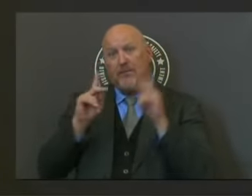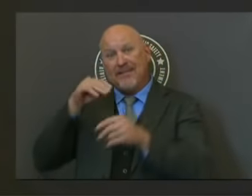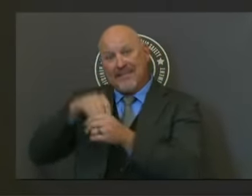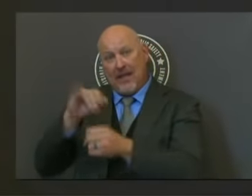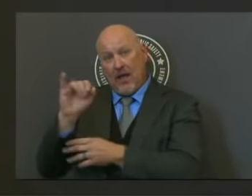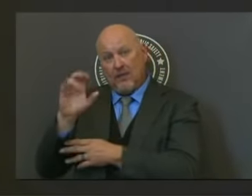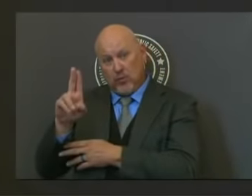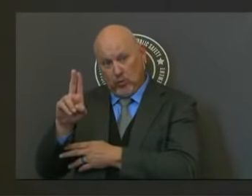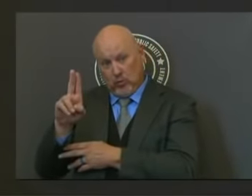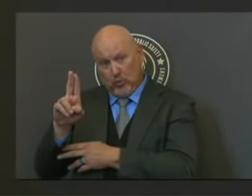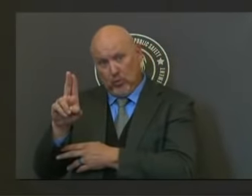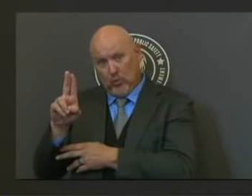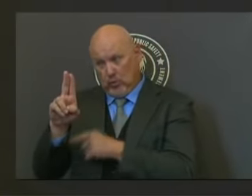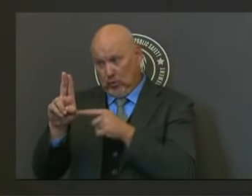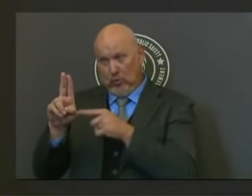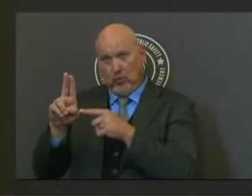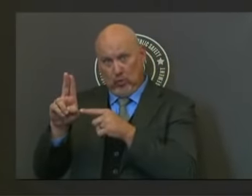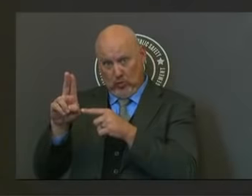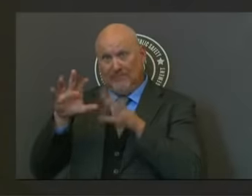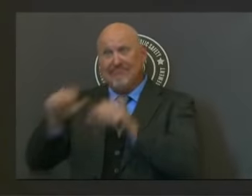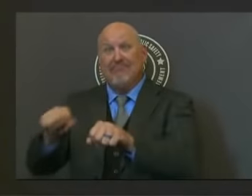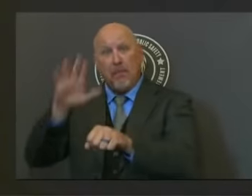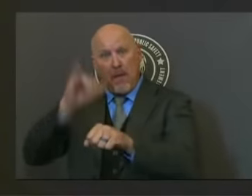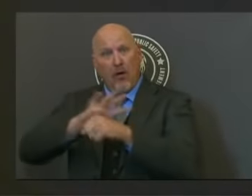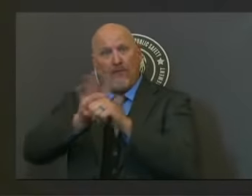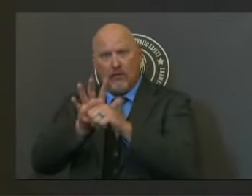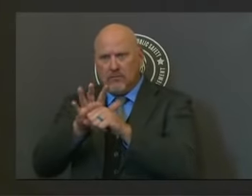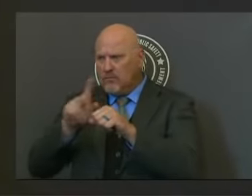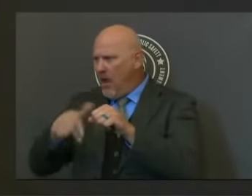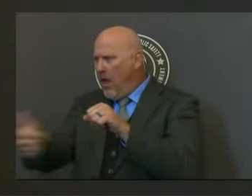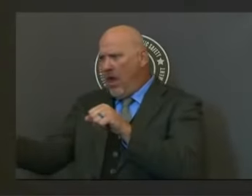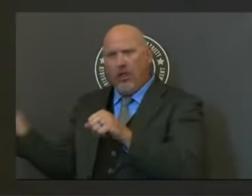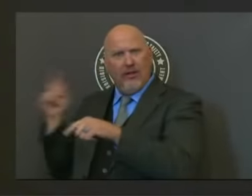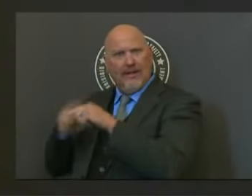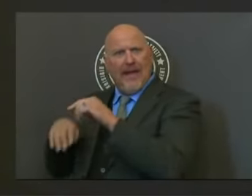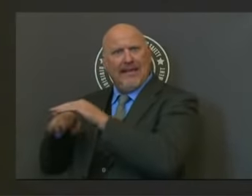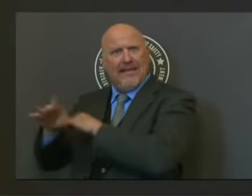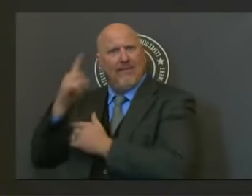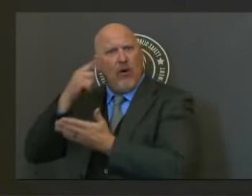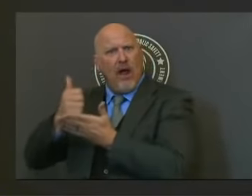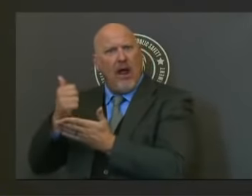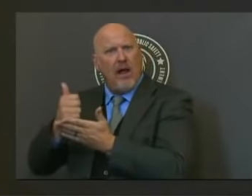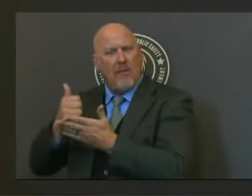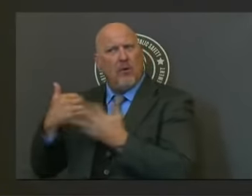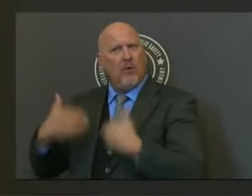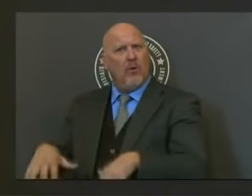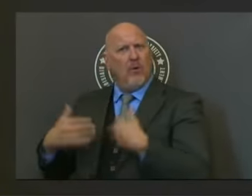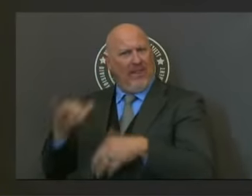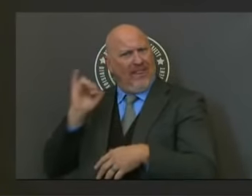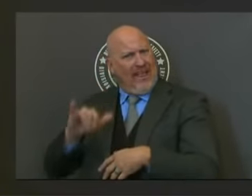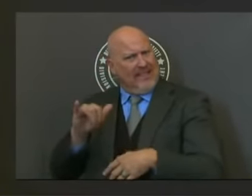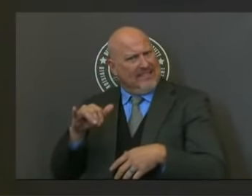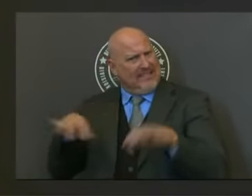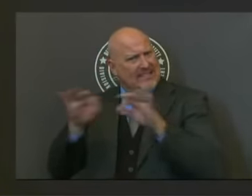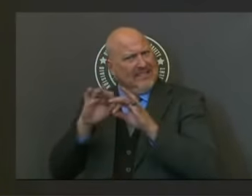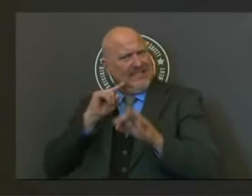unit it's not just the rooms either has been mentioned it